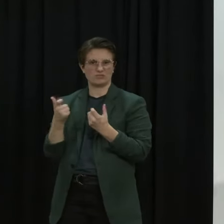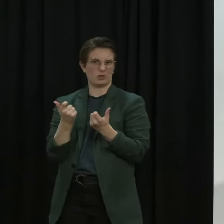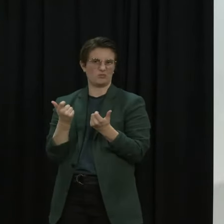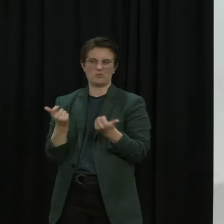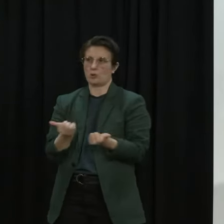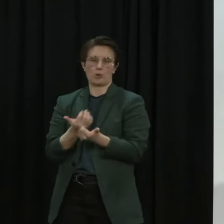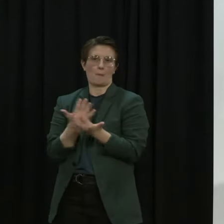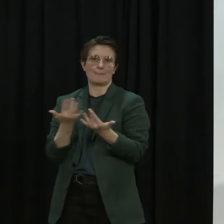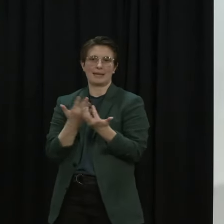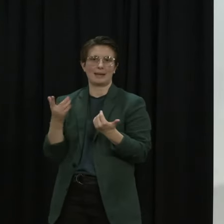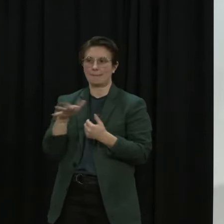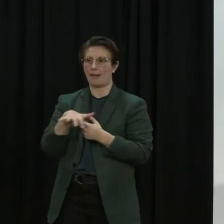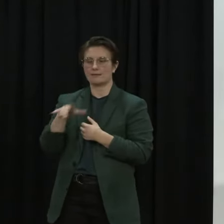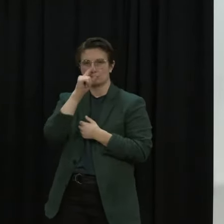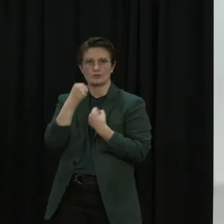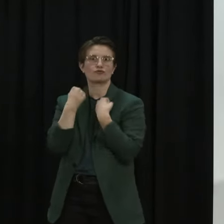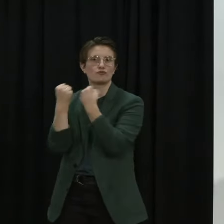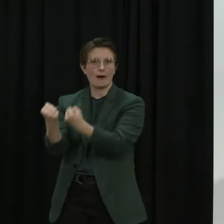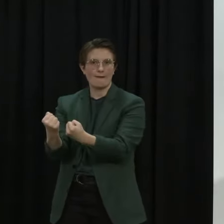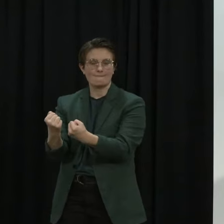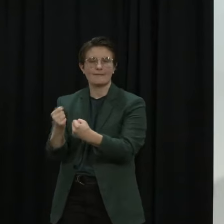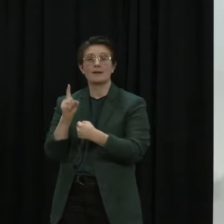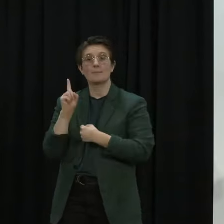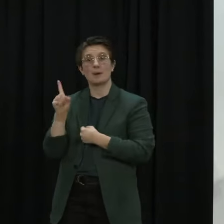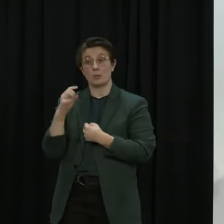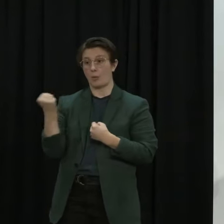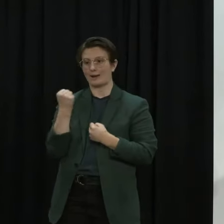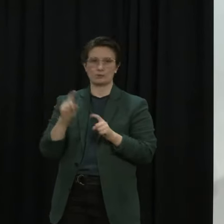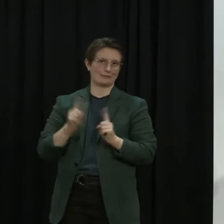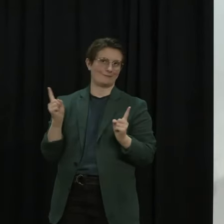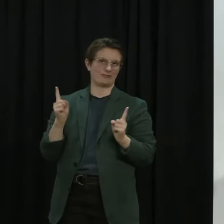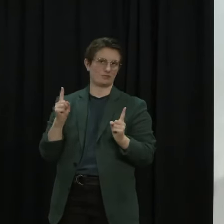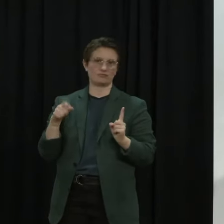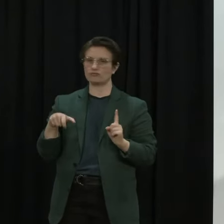restrictions in place. It is not possible as we do in Auckland to have checkpoints on every major road, it is part of